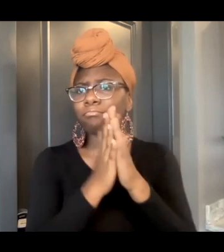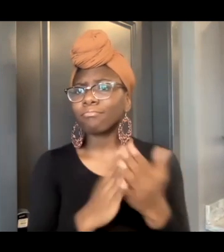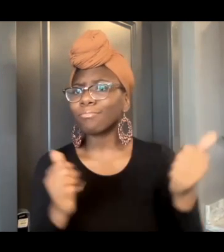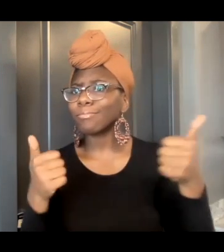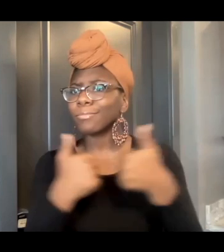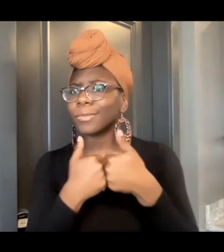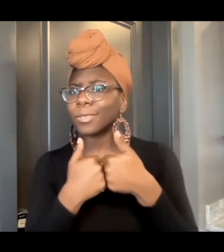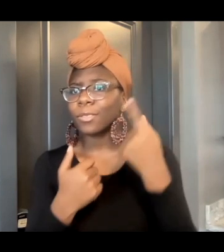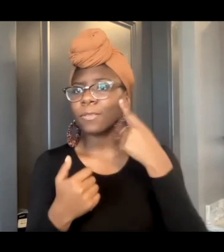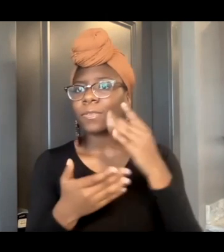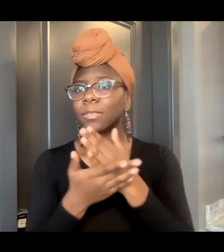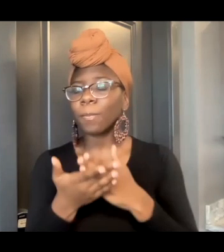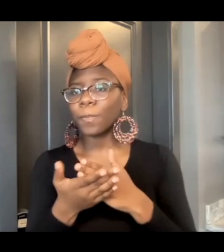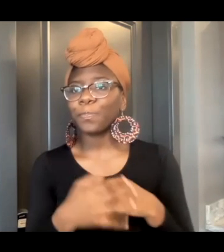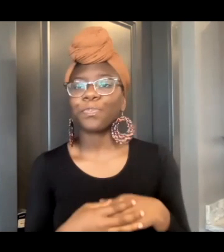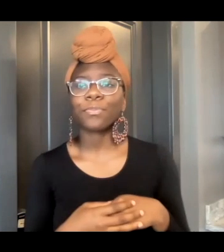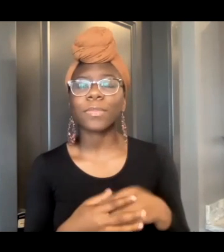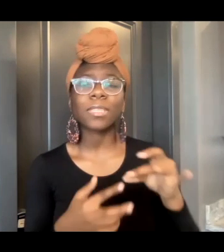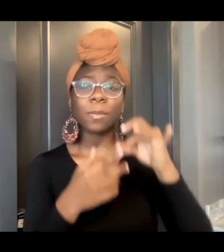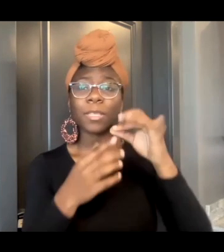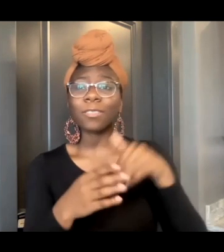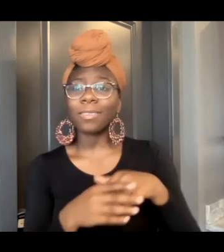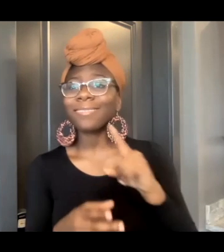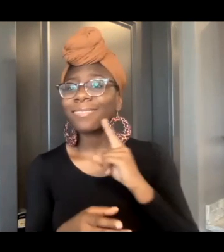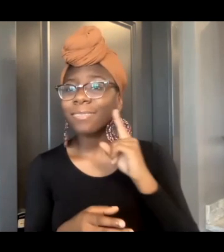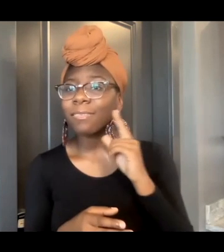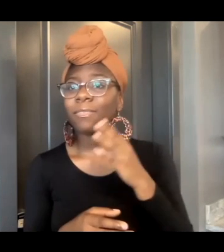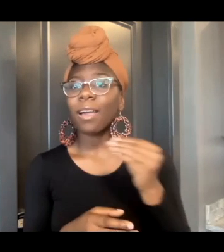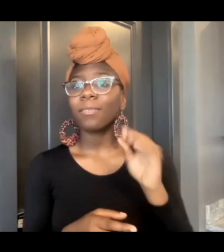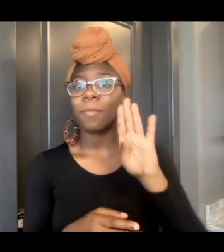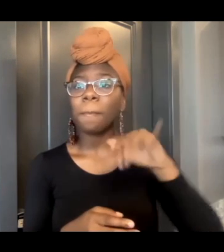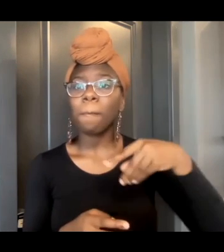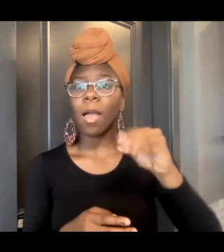especially in the deaf and BIPOC communities, respectively.